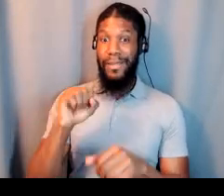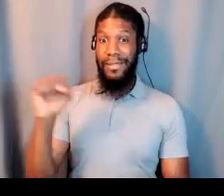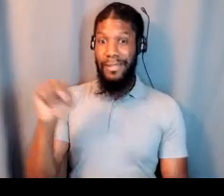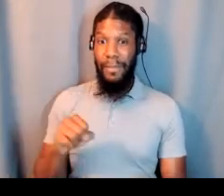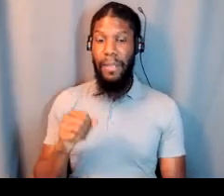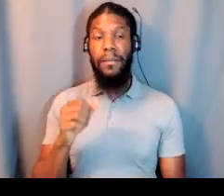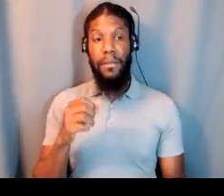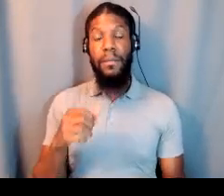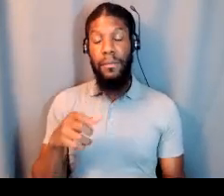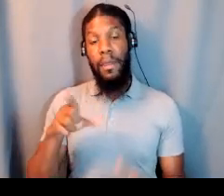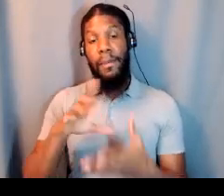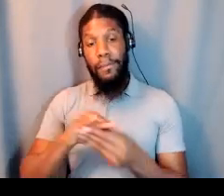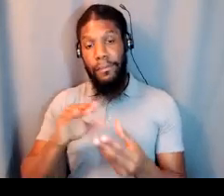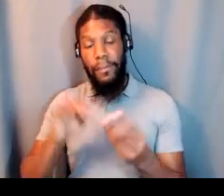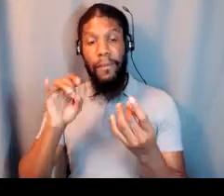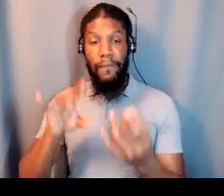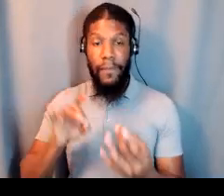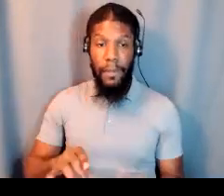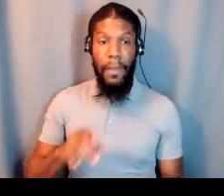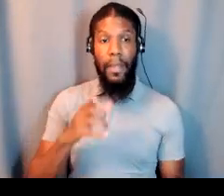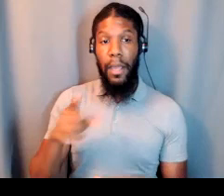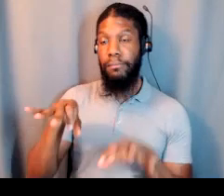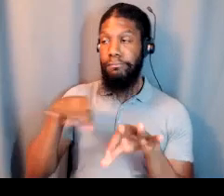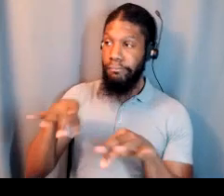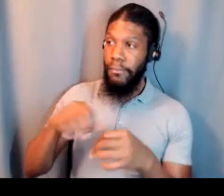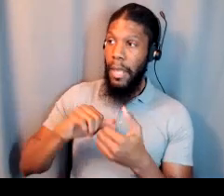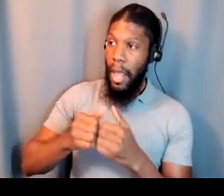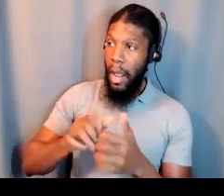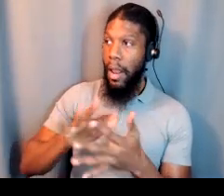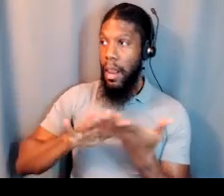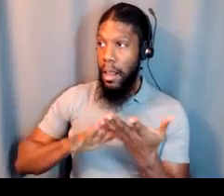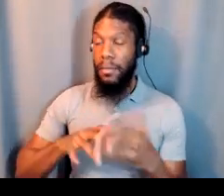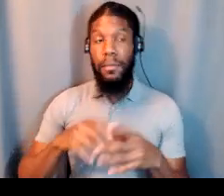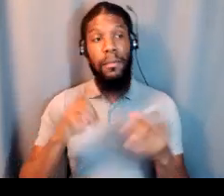that they leave about how to do them in an effective way.